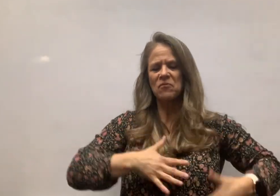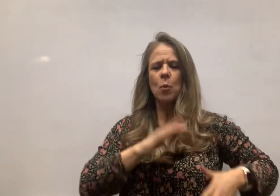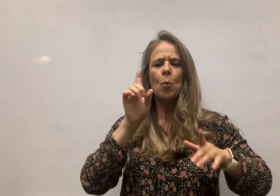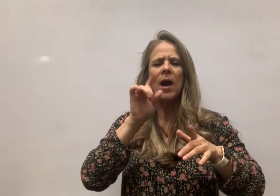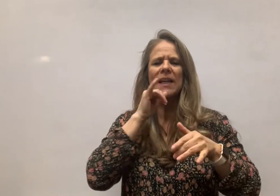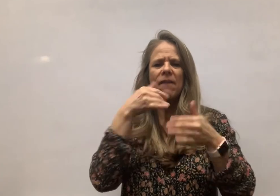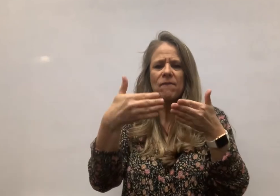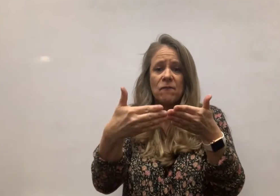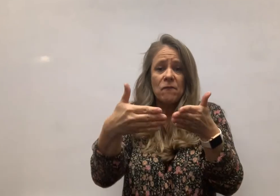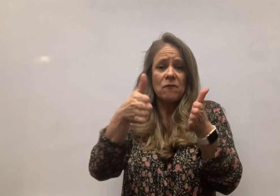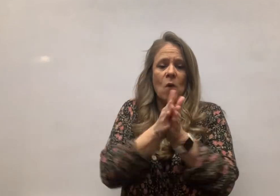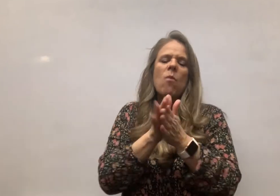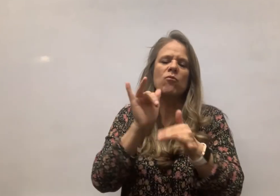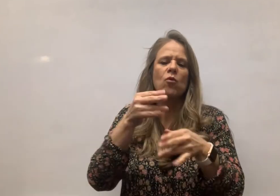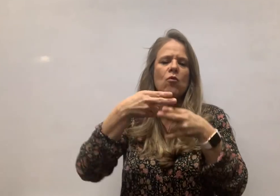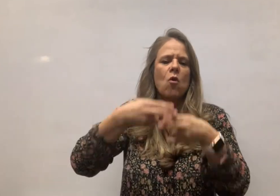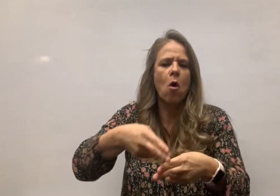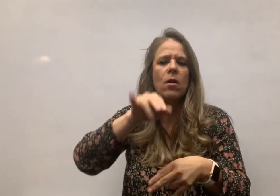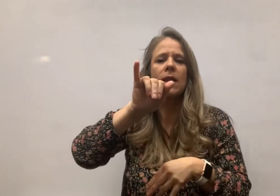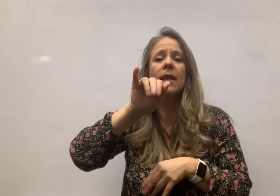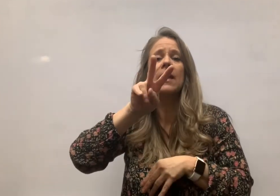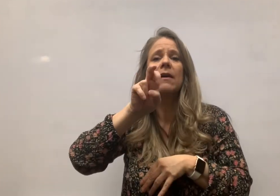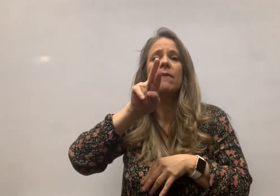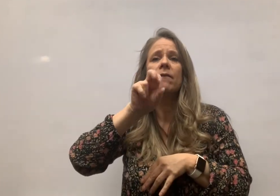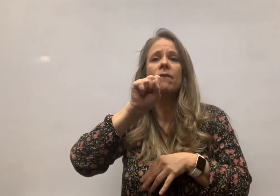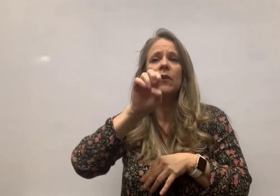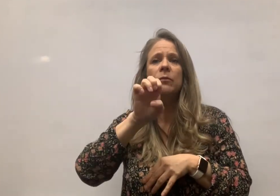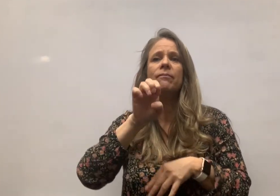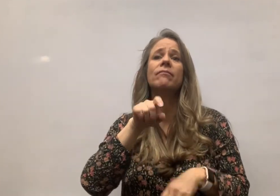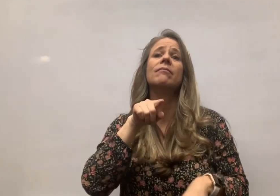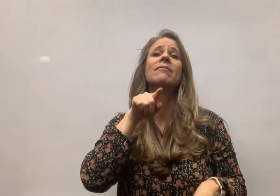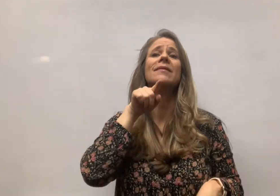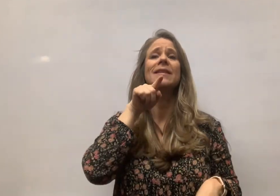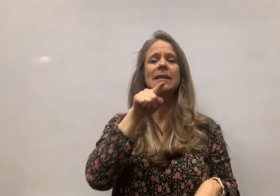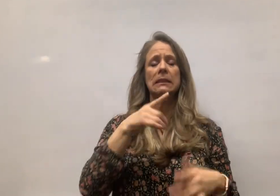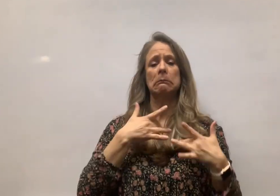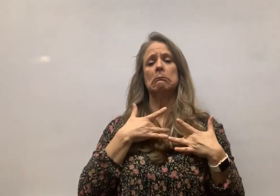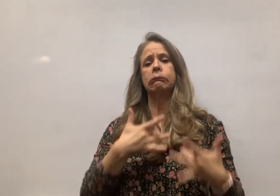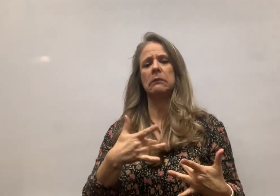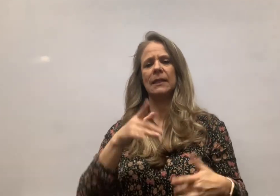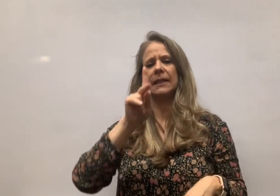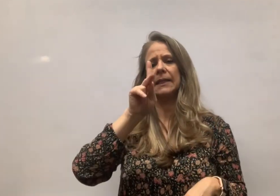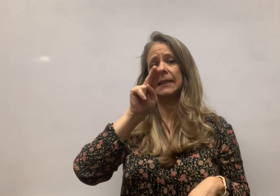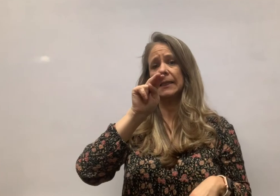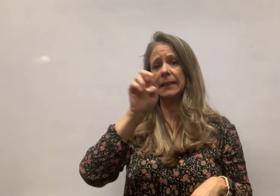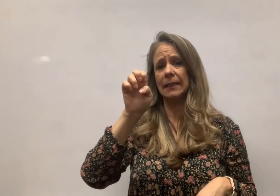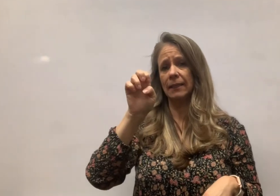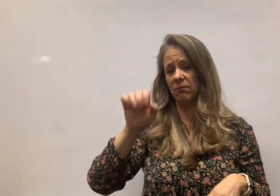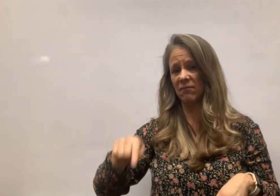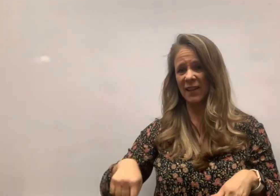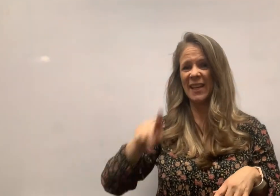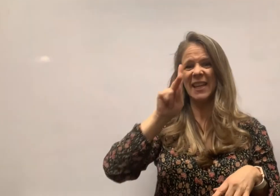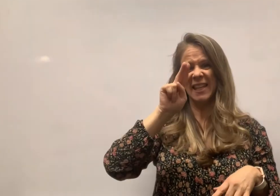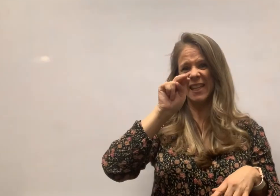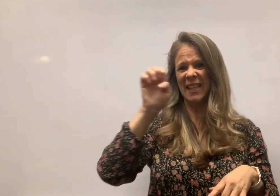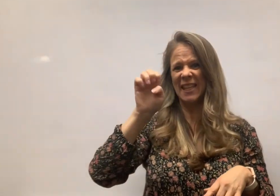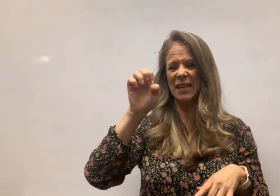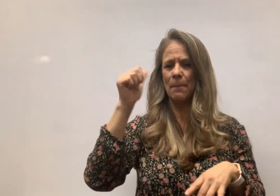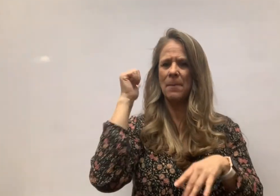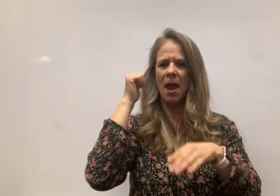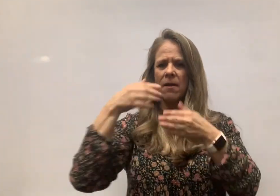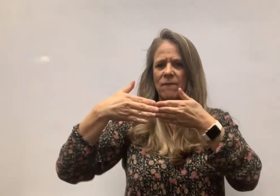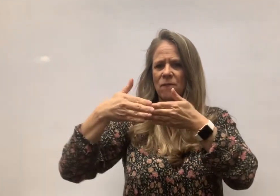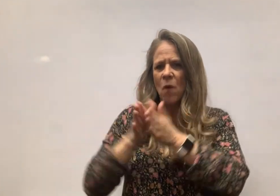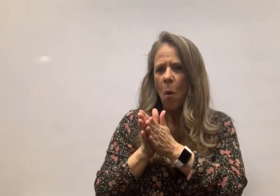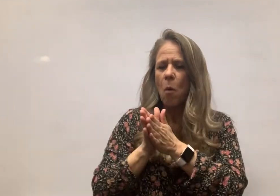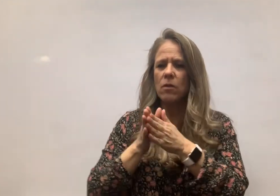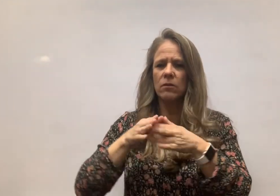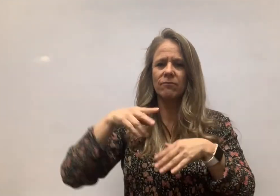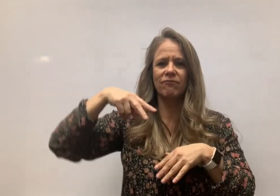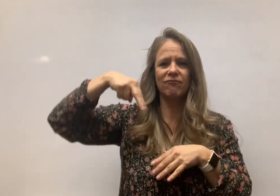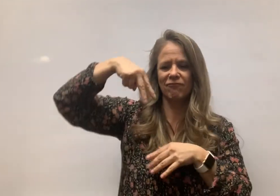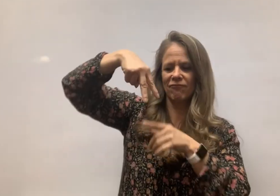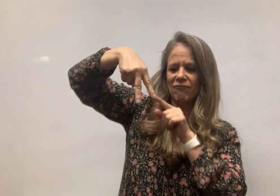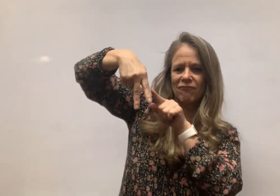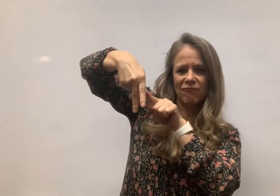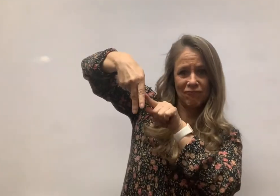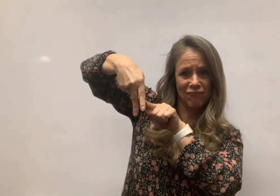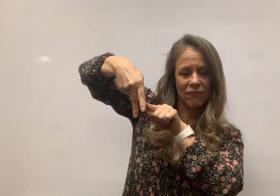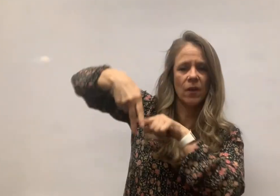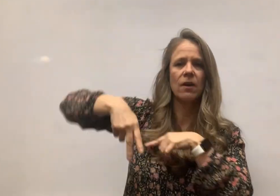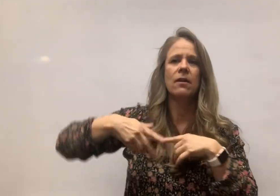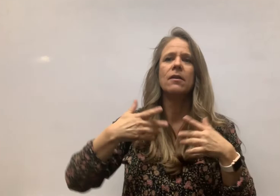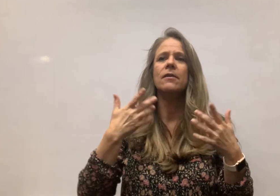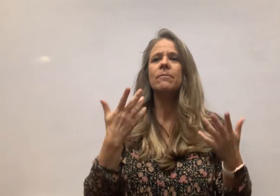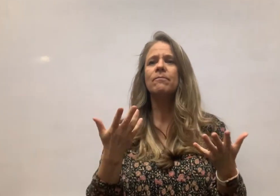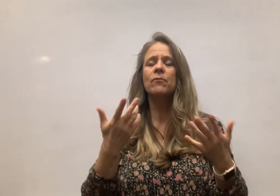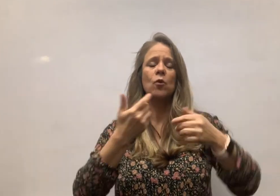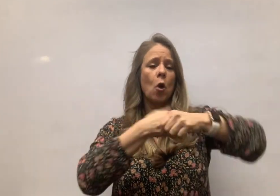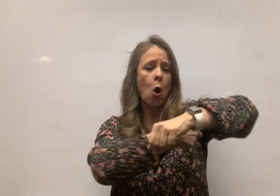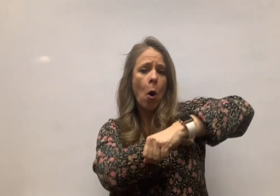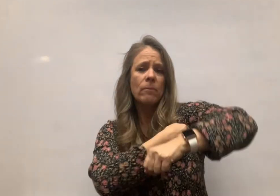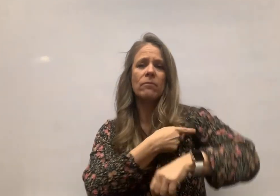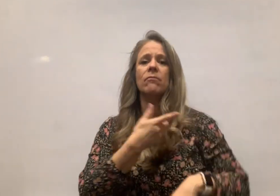and can be found behind the knee and under the arm